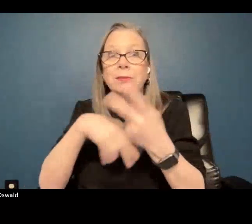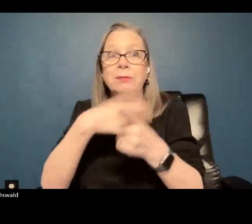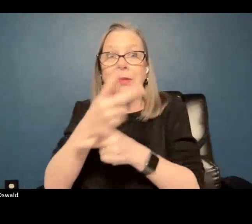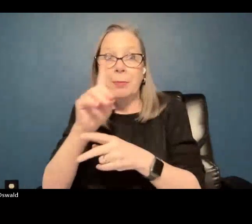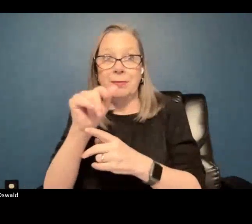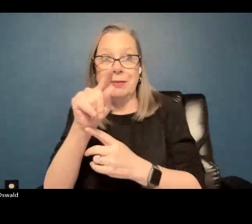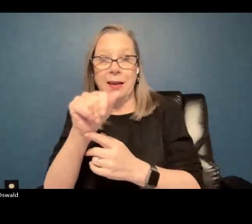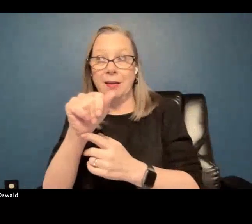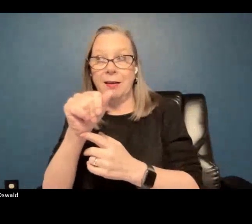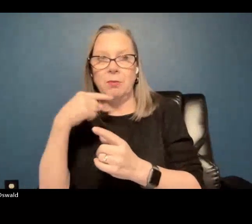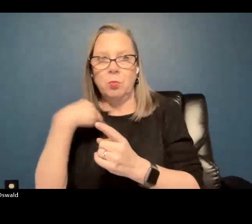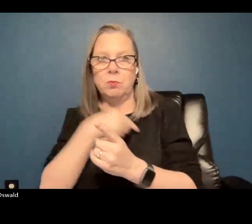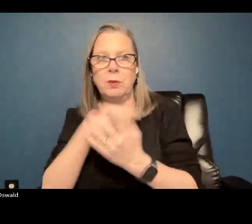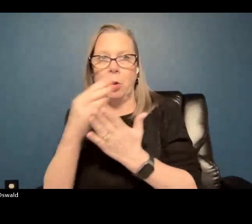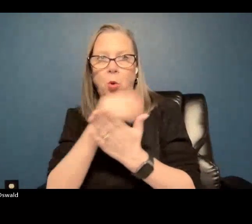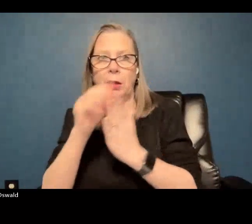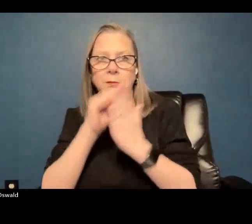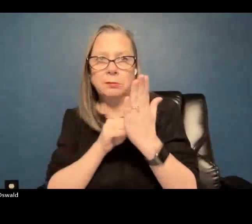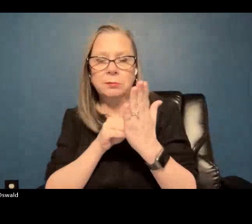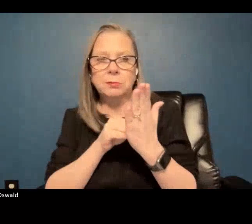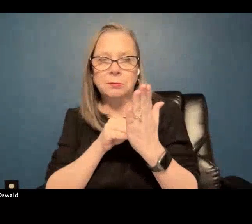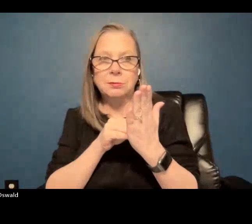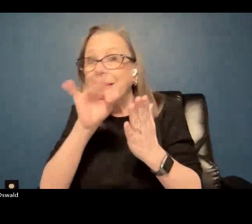Who reported the data, who the data was then reported to?